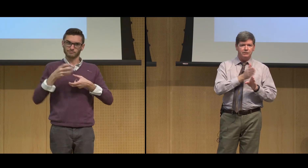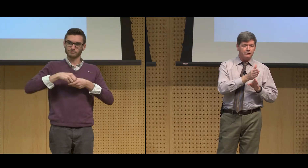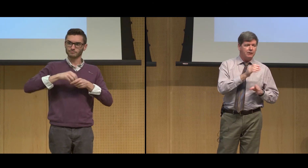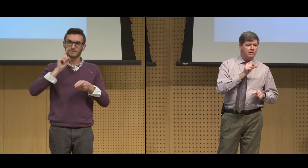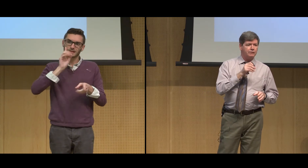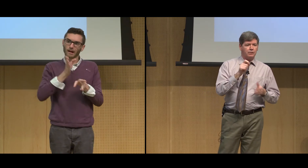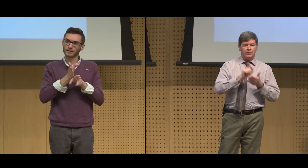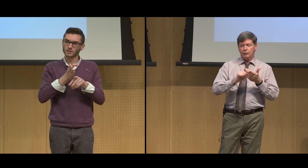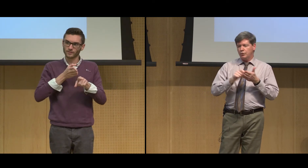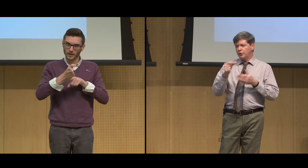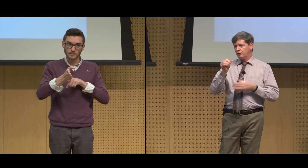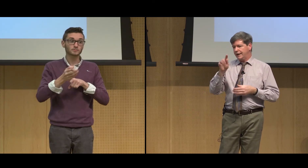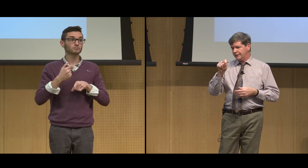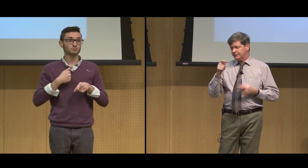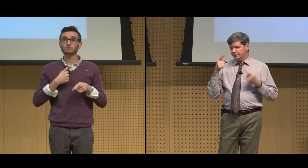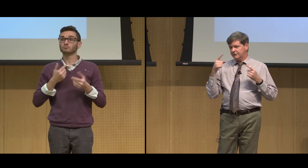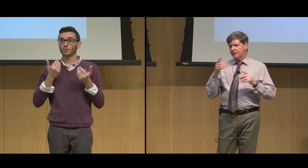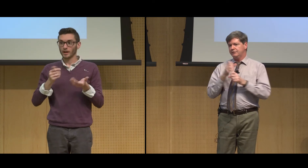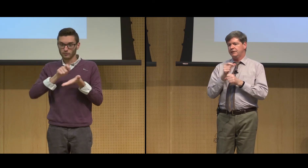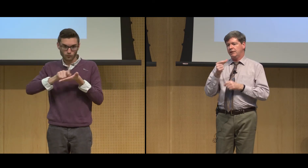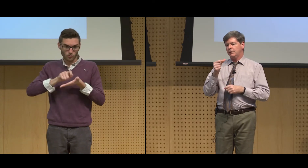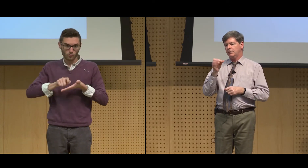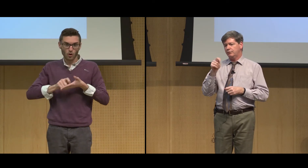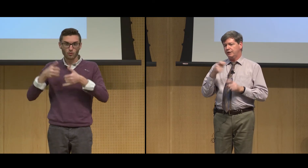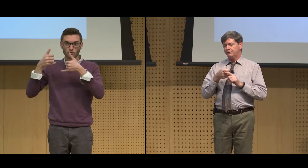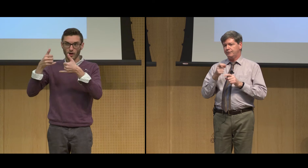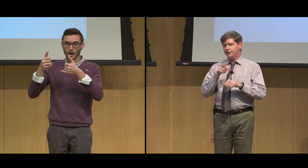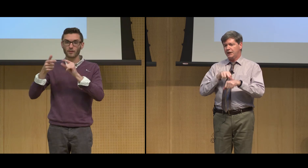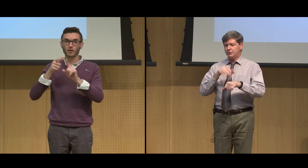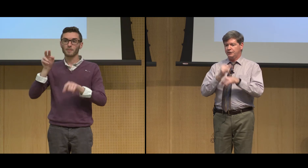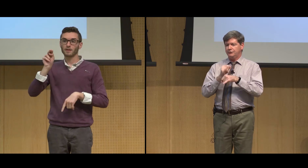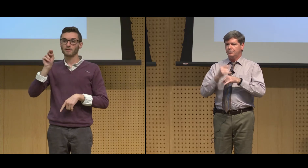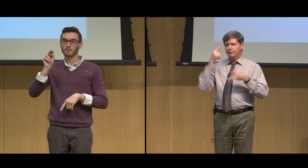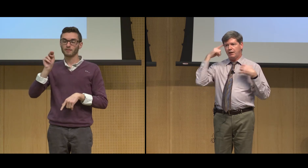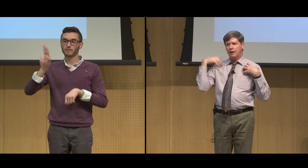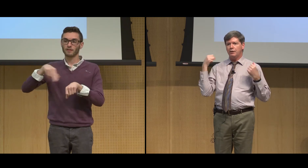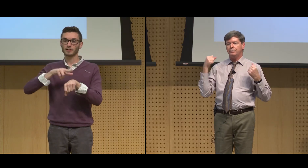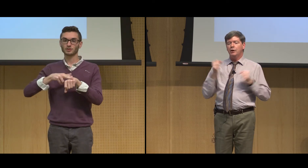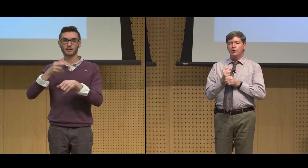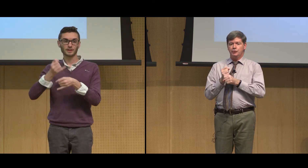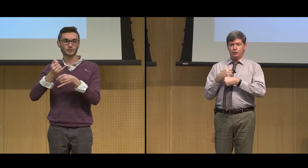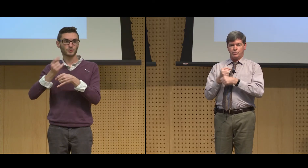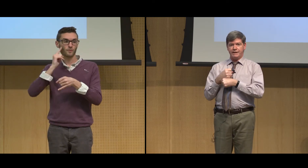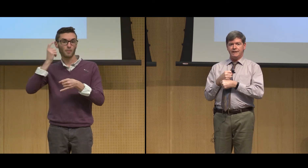so I wrote a grant and successfully got a grant from the National Institute of Mental Health to create